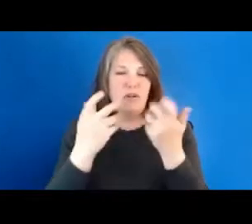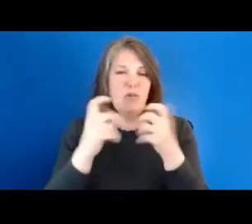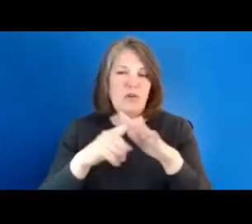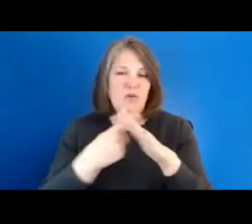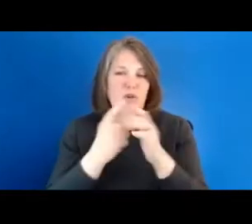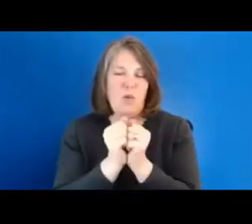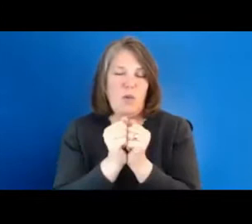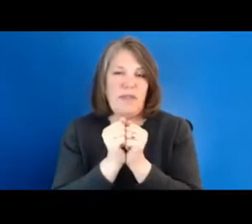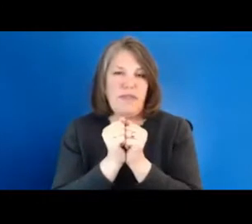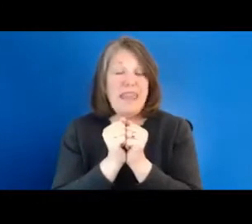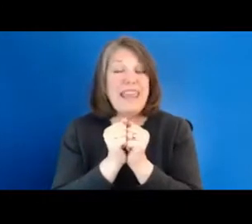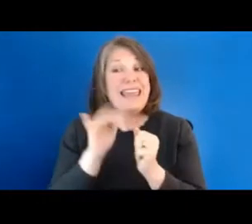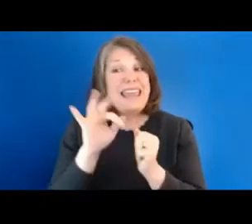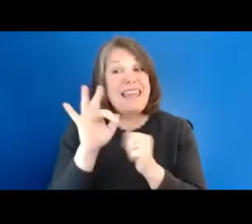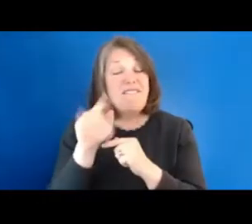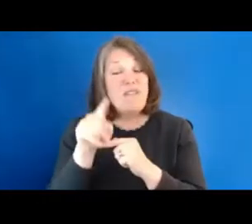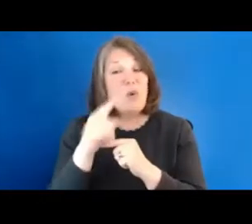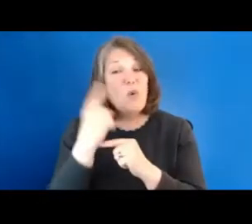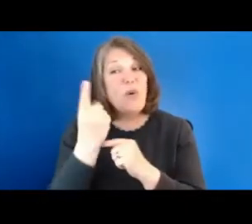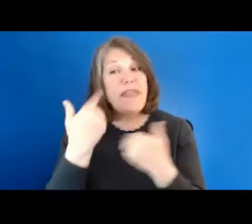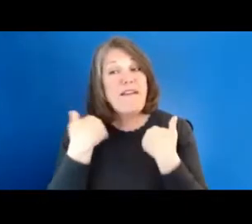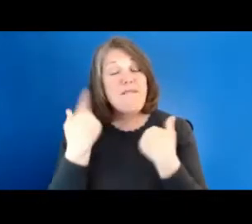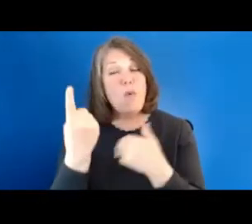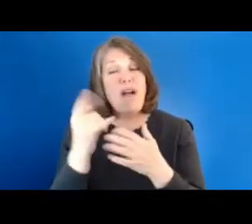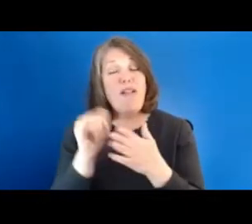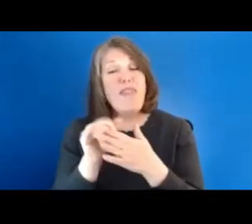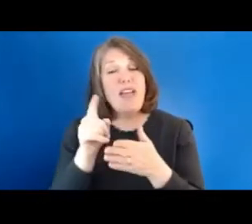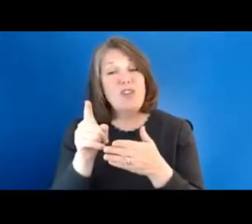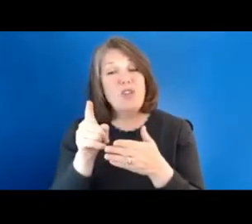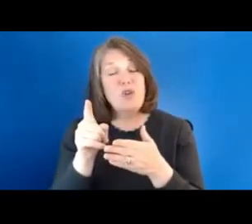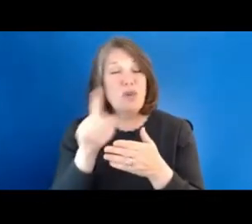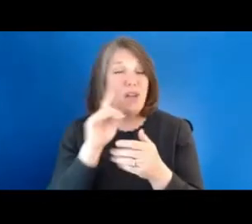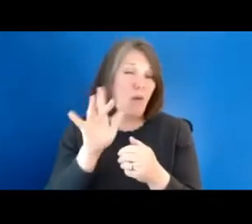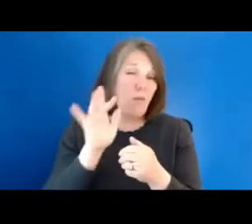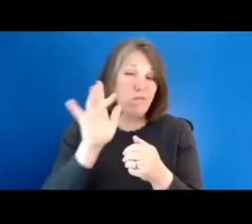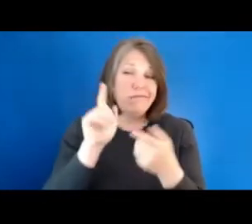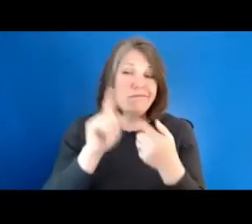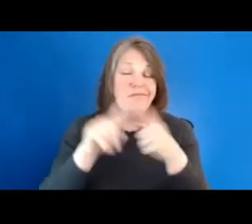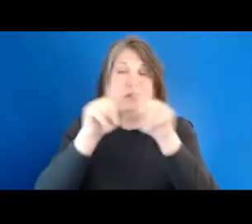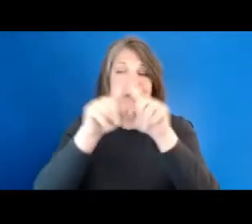16:40:37 If you only have one then you would only go right to the template chooser. We